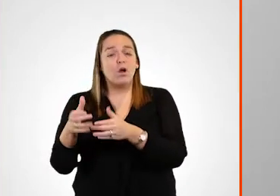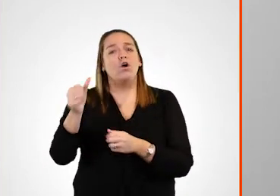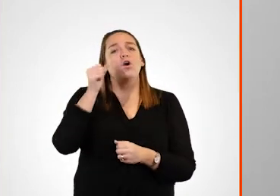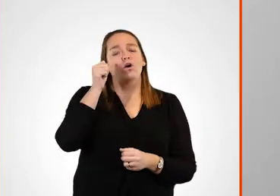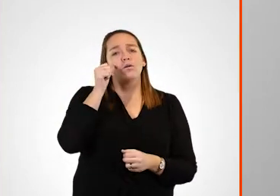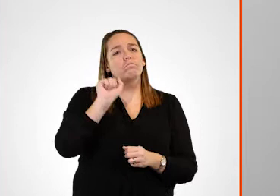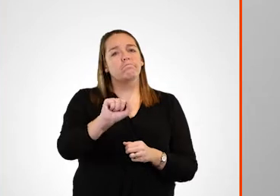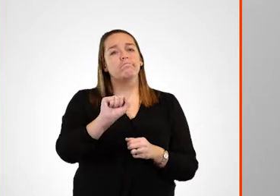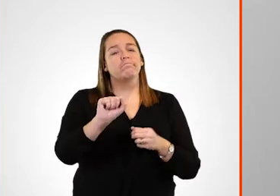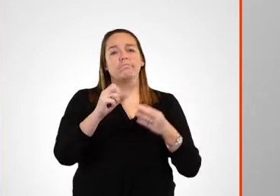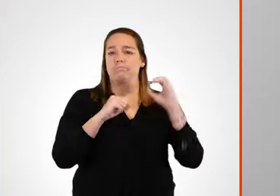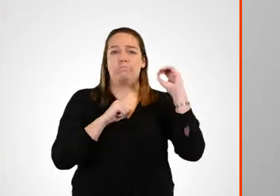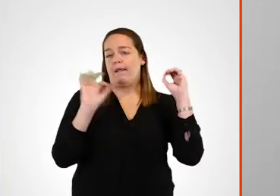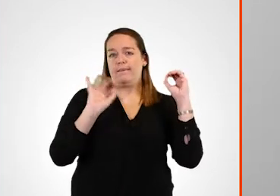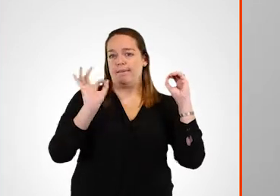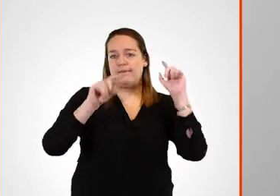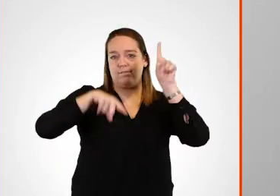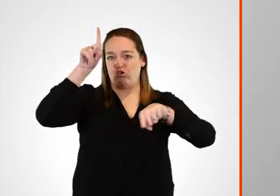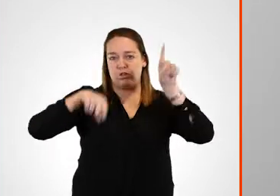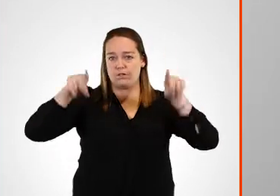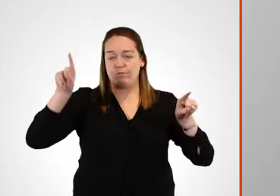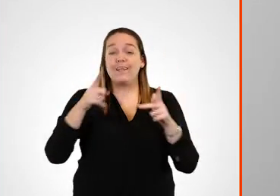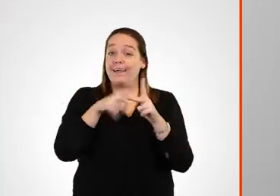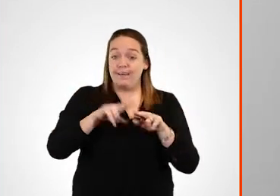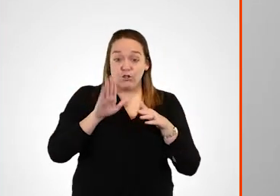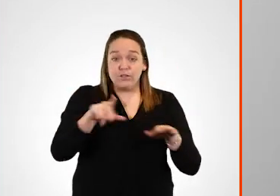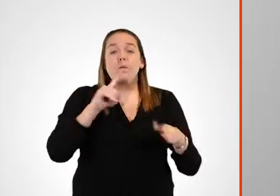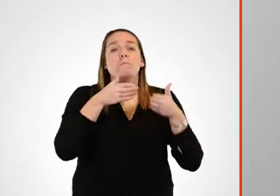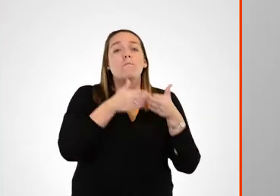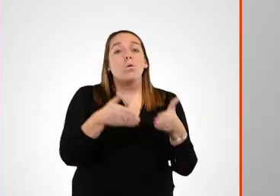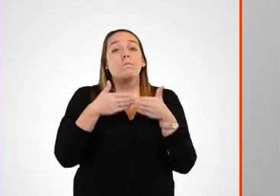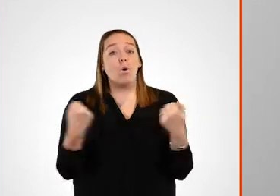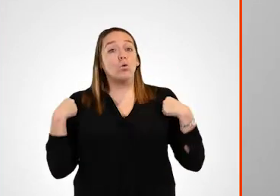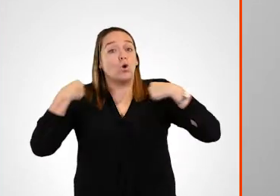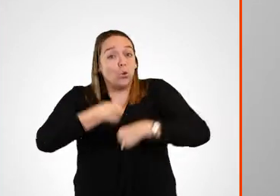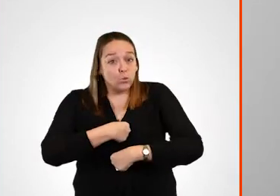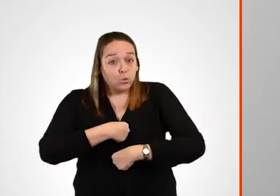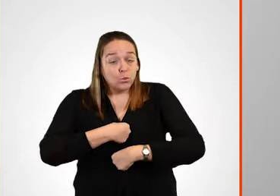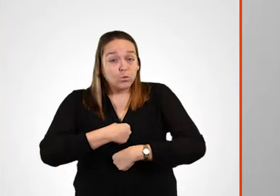then they would have zero variation, but if they said "boat, boat, coat",